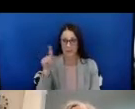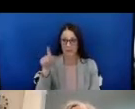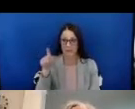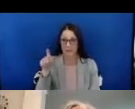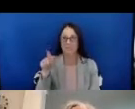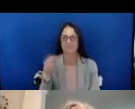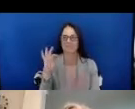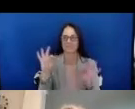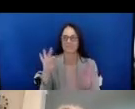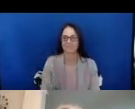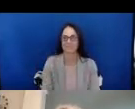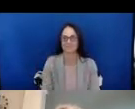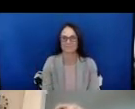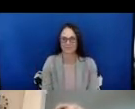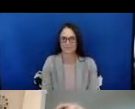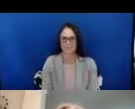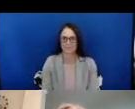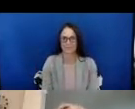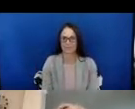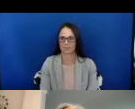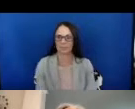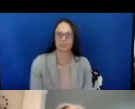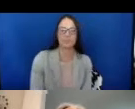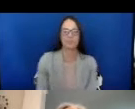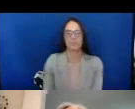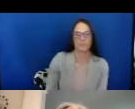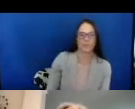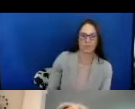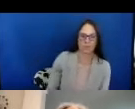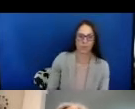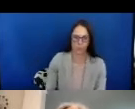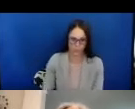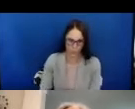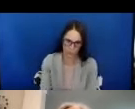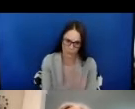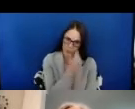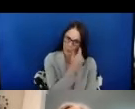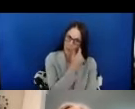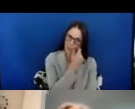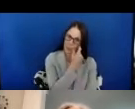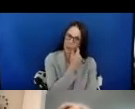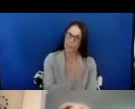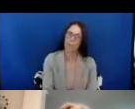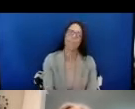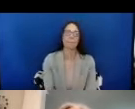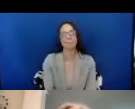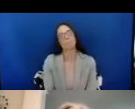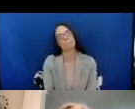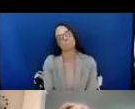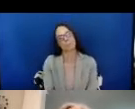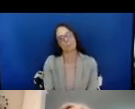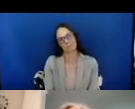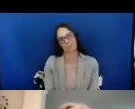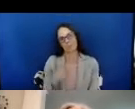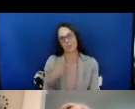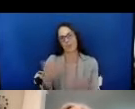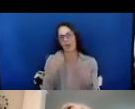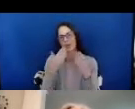15:52:07 Perfect. Okay. 15:52:13 Great. So I want to thank you Jill,